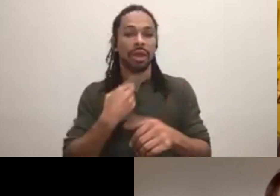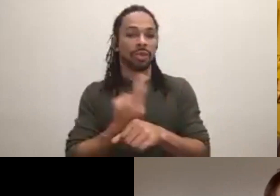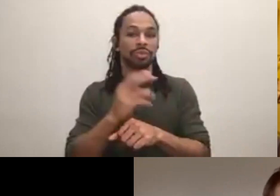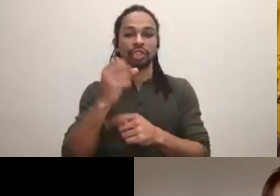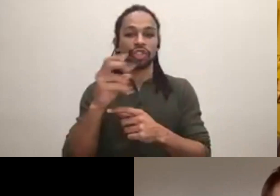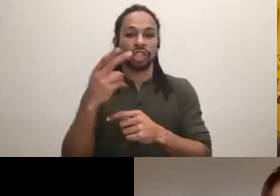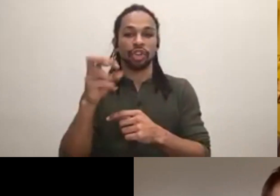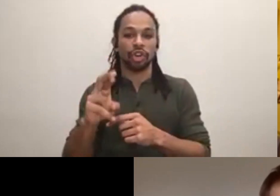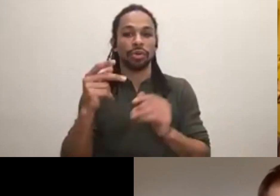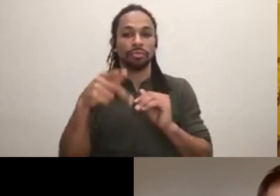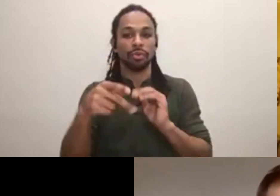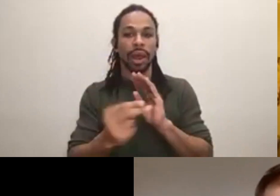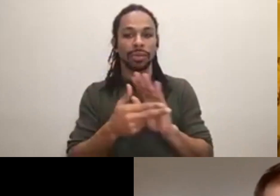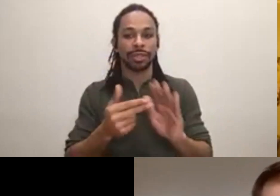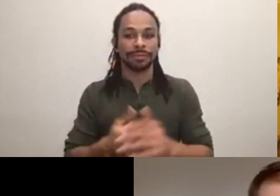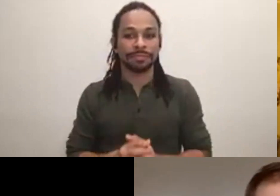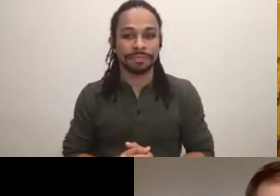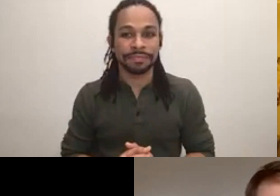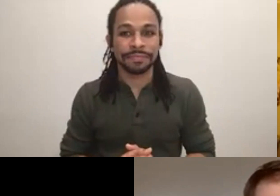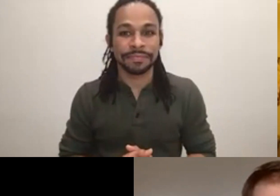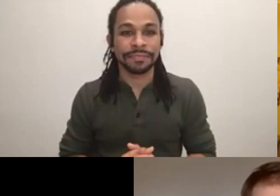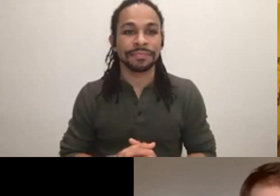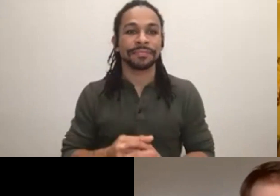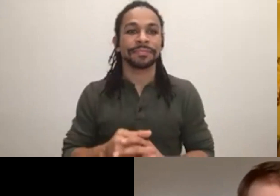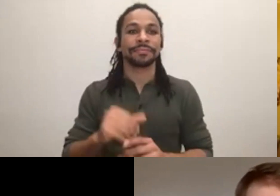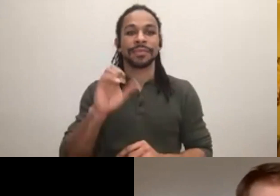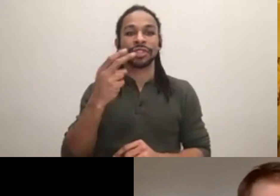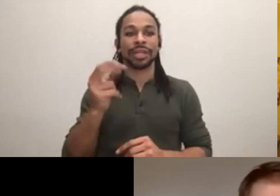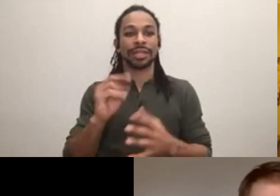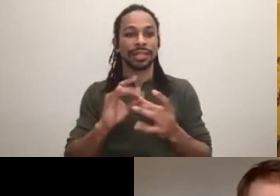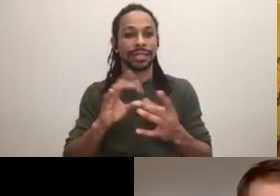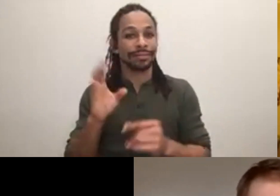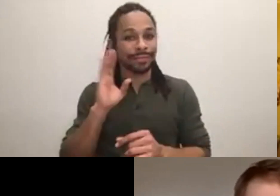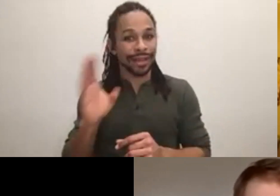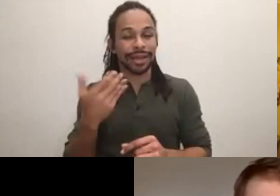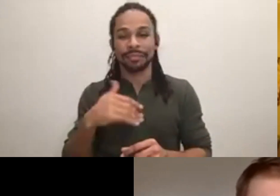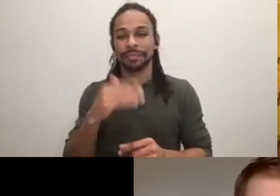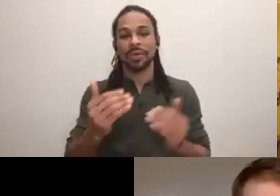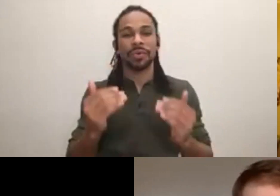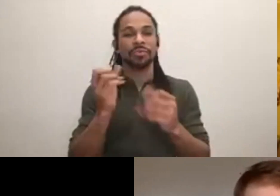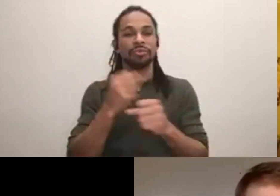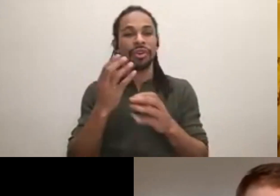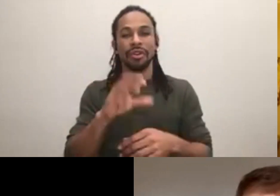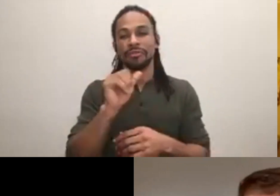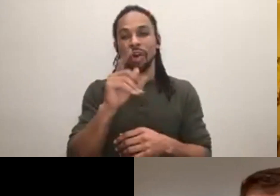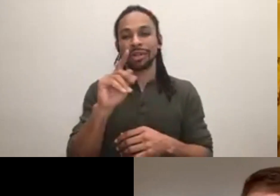Hi I'm Shannon. I am a co-creator of Alt-text as Poetry with Bojana.